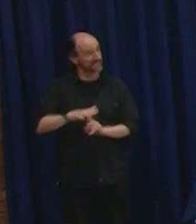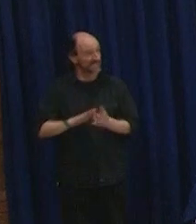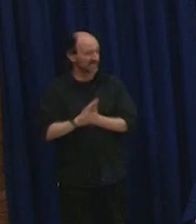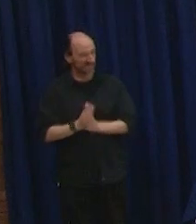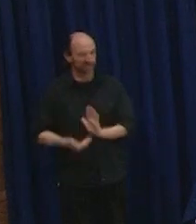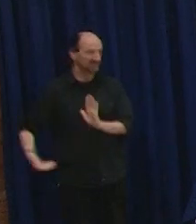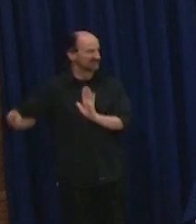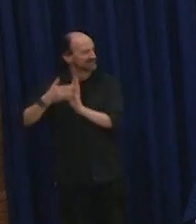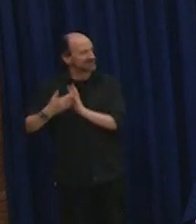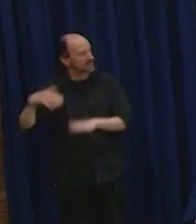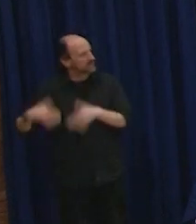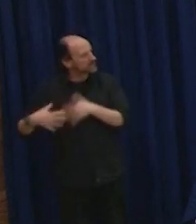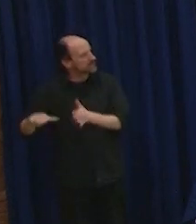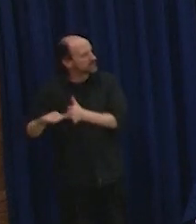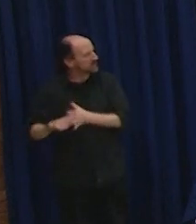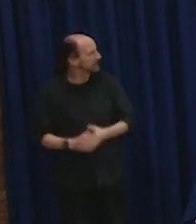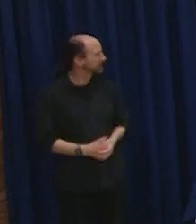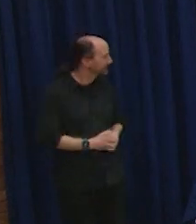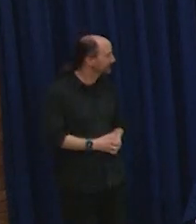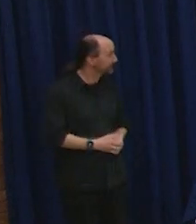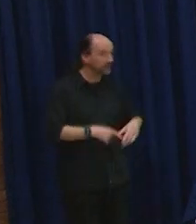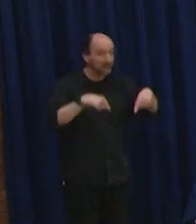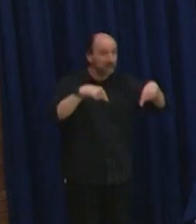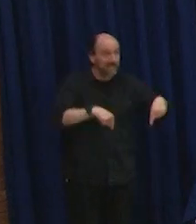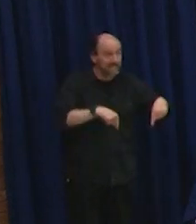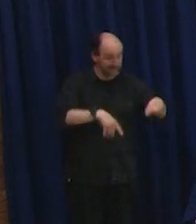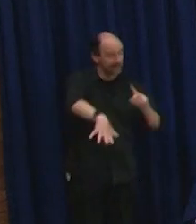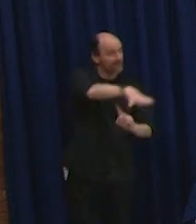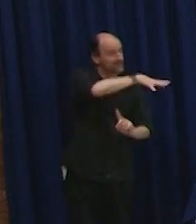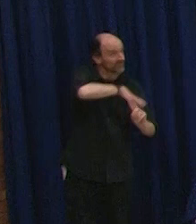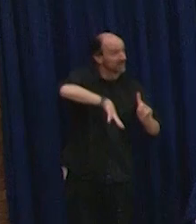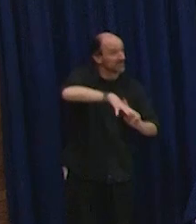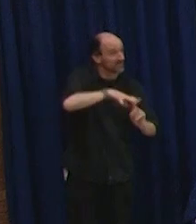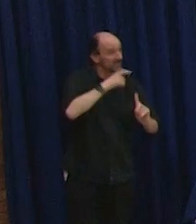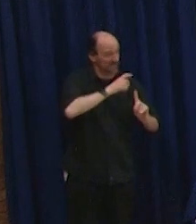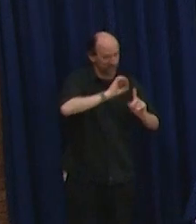the environment we're in can make us thrive or not survive, and so our implications of this